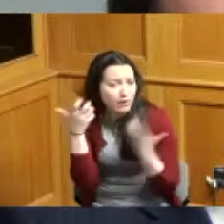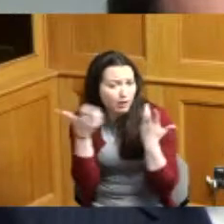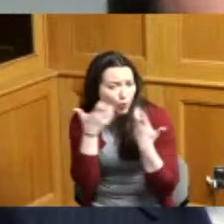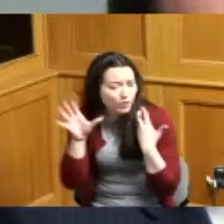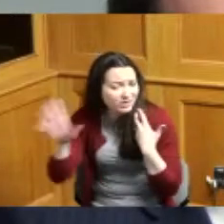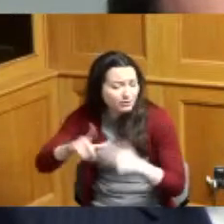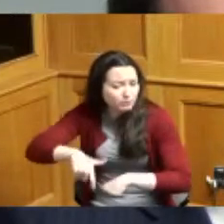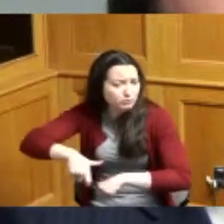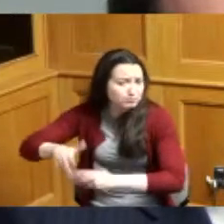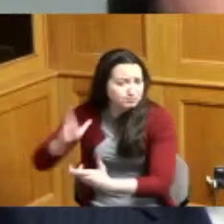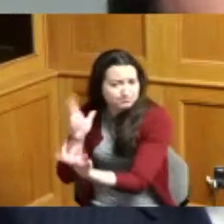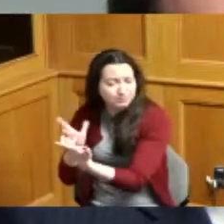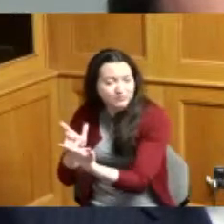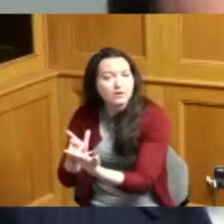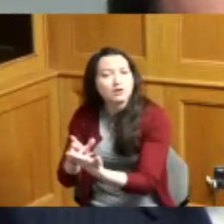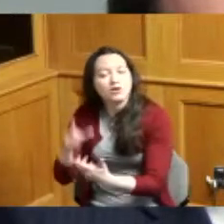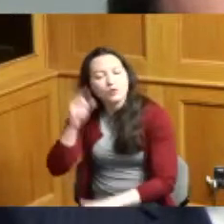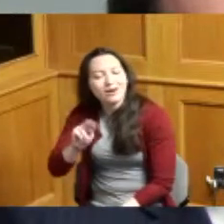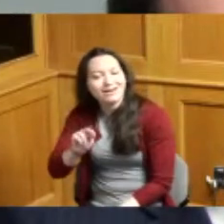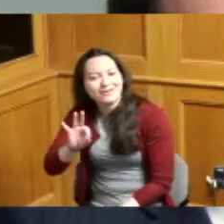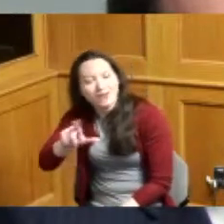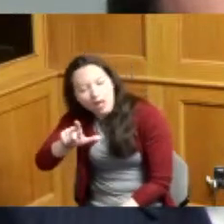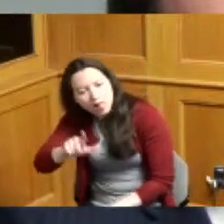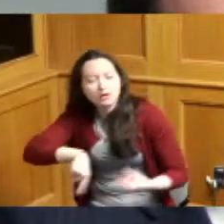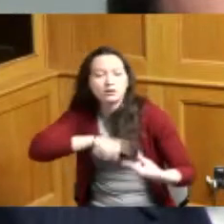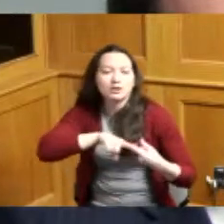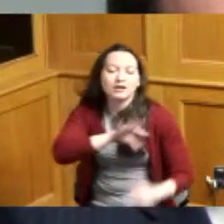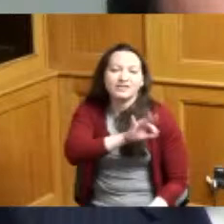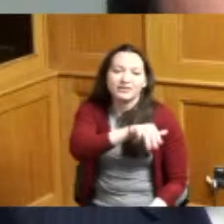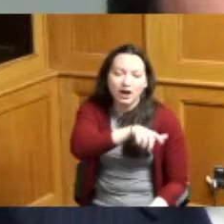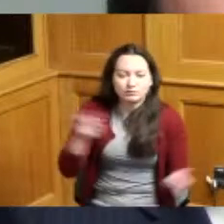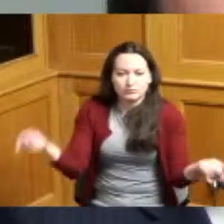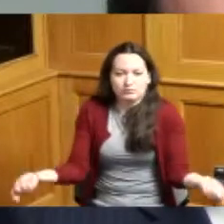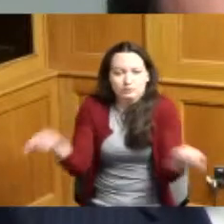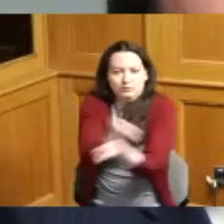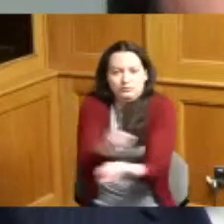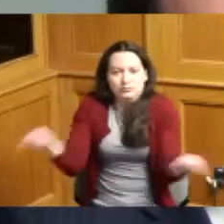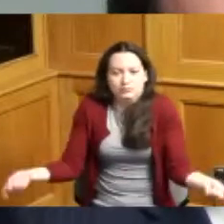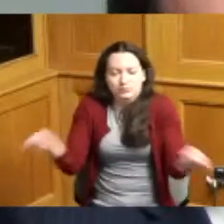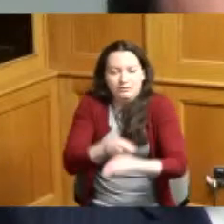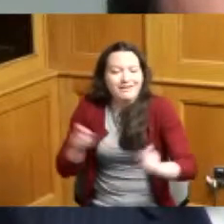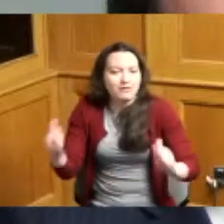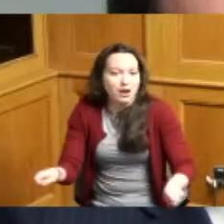uh suitable for NFL purposes as well as for FIFA purposes and this would be done in such a way that